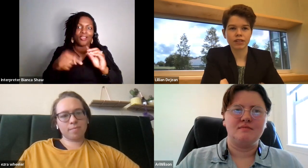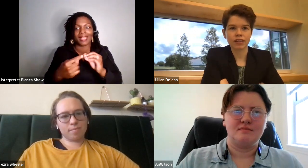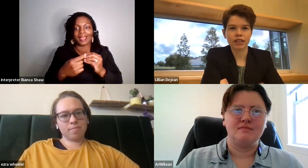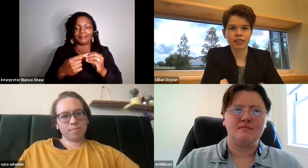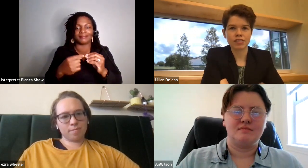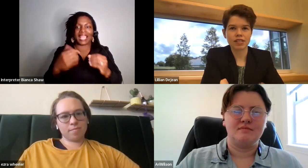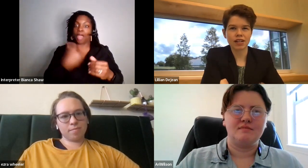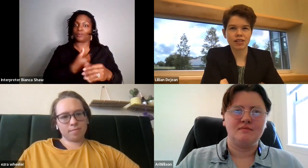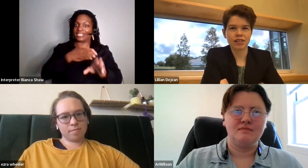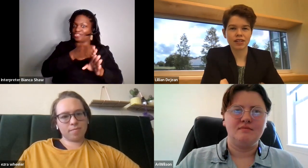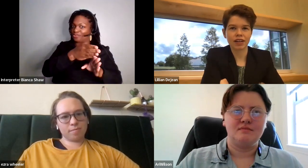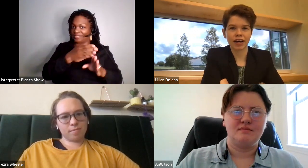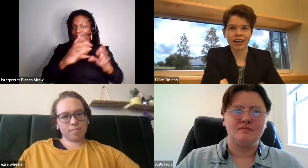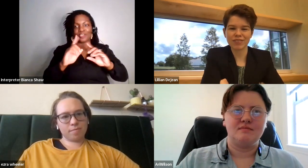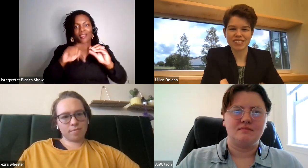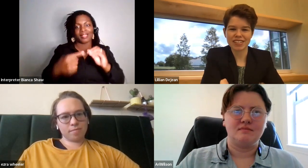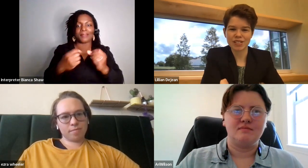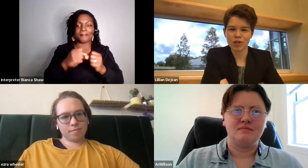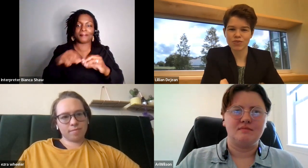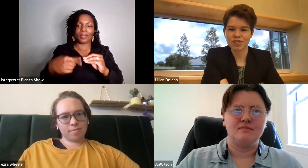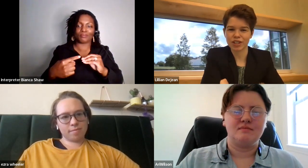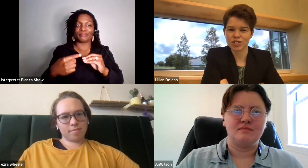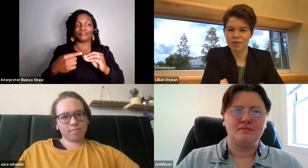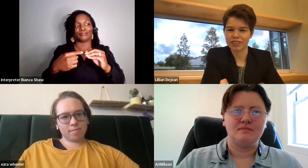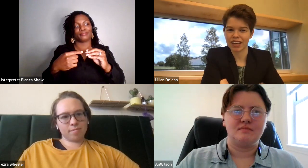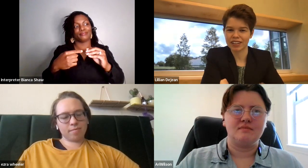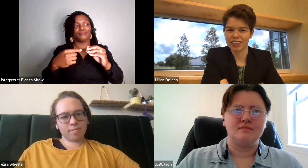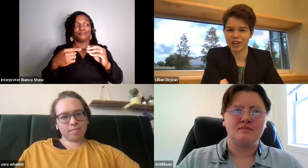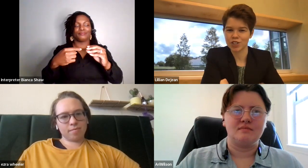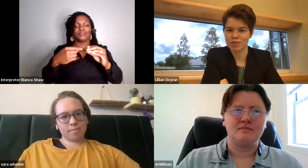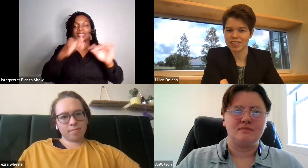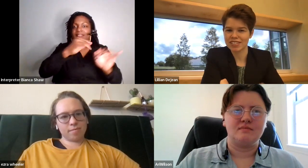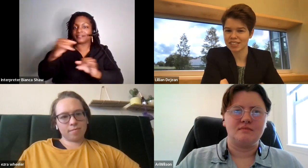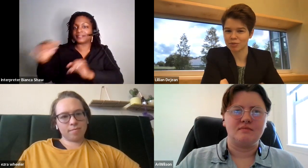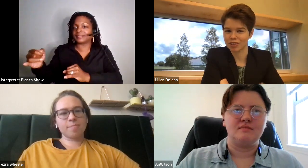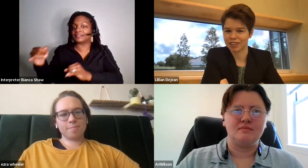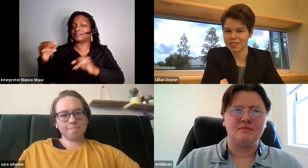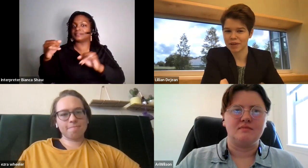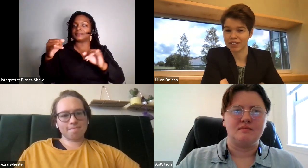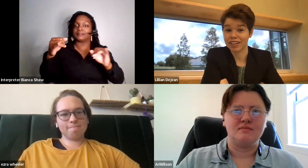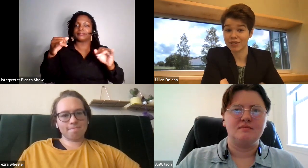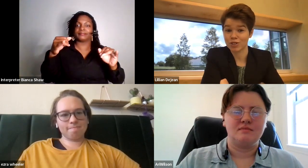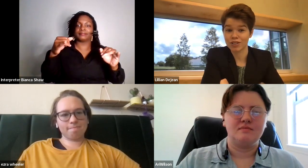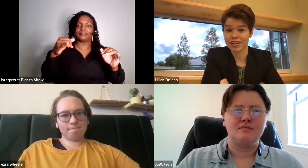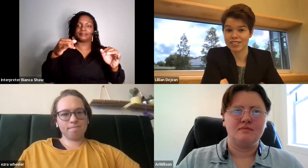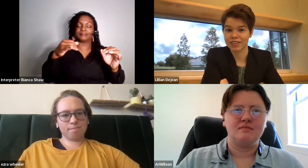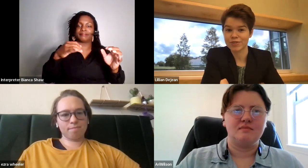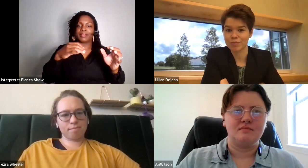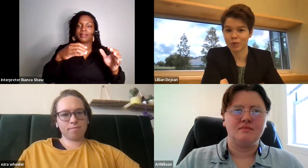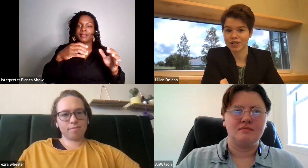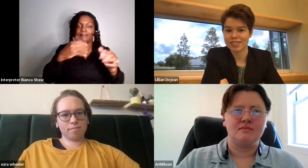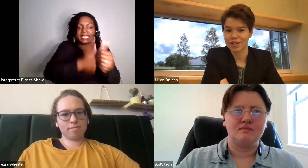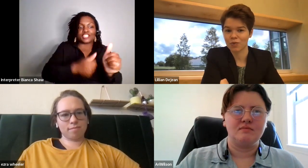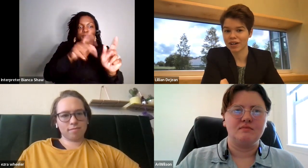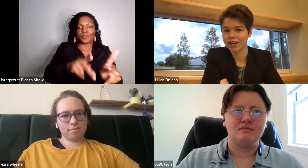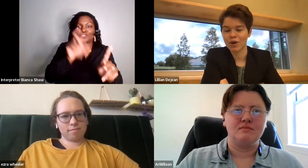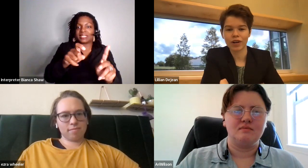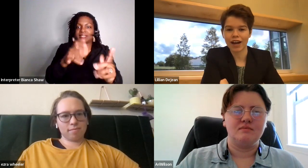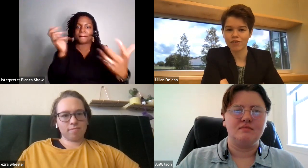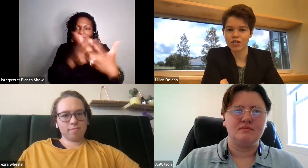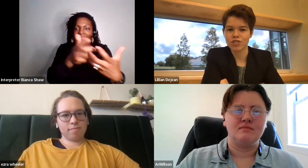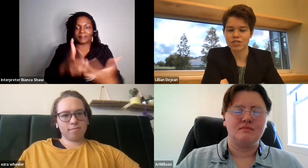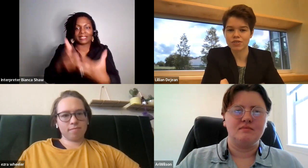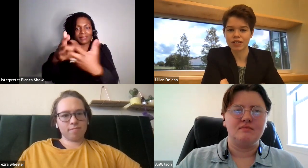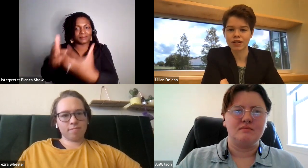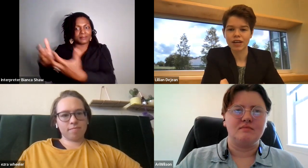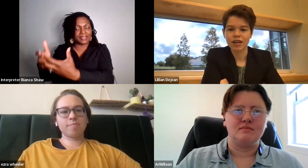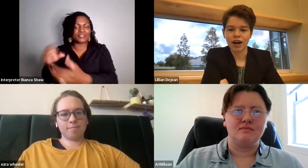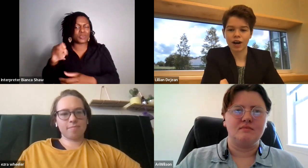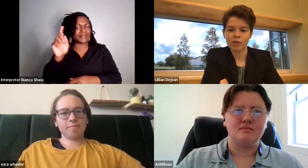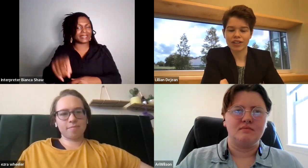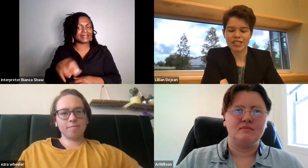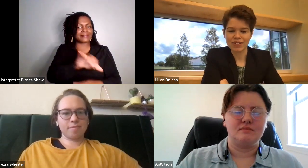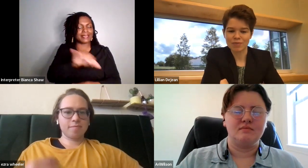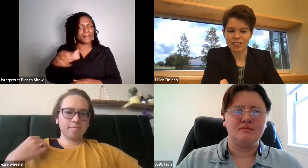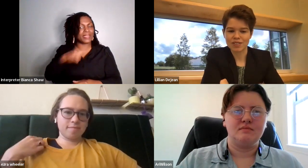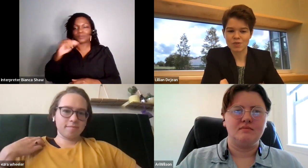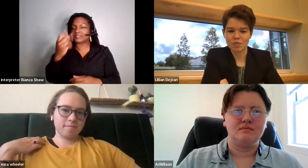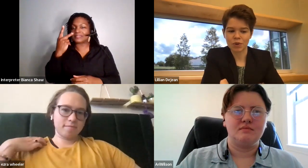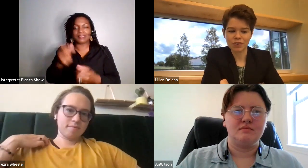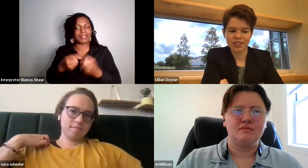But that's not i haven't seen as much of discussion about that in your outdoor activities about individualizing those supports, and what what affirmations you need and it's funny because both the disability community